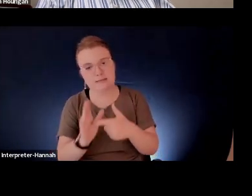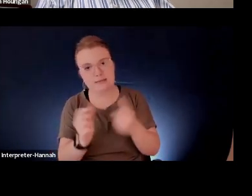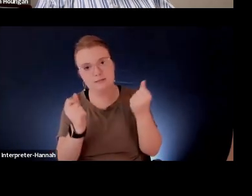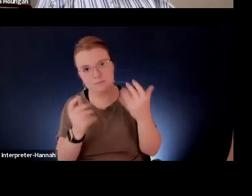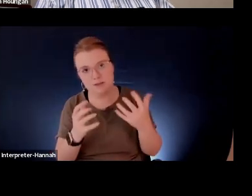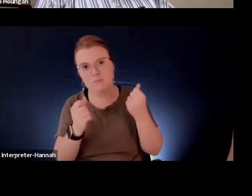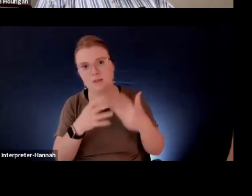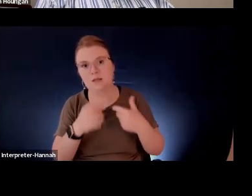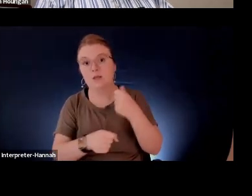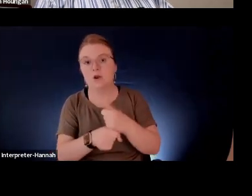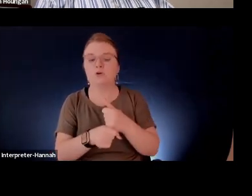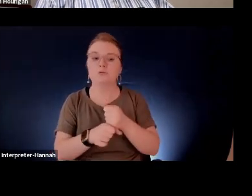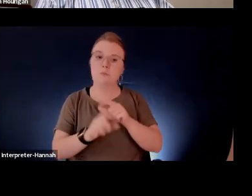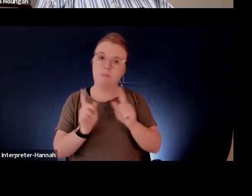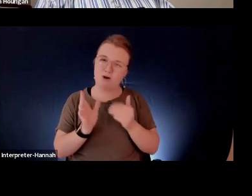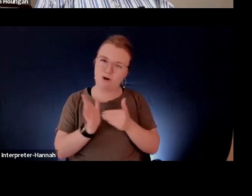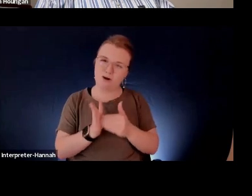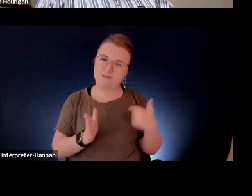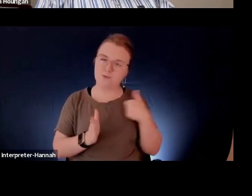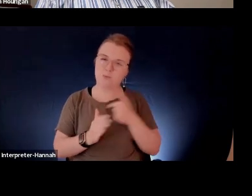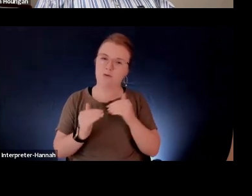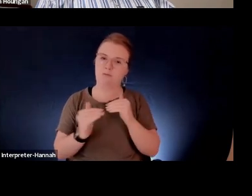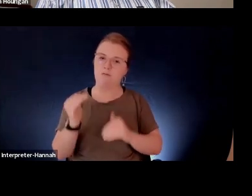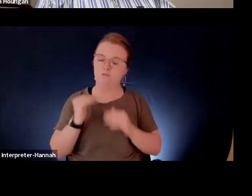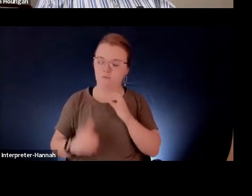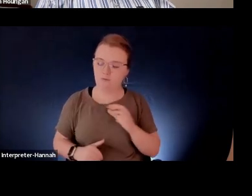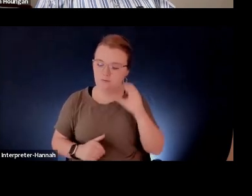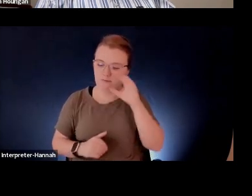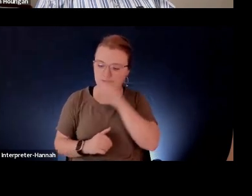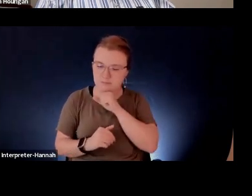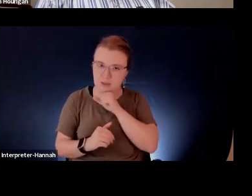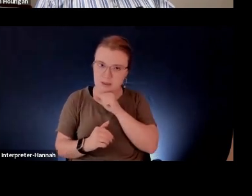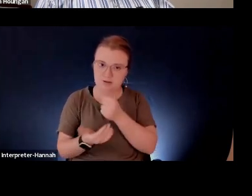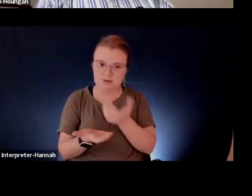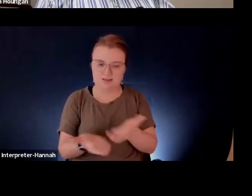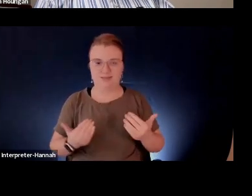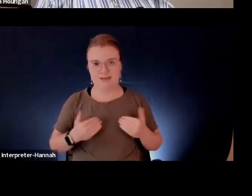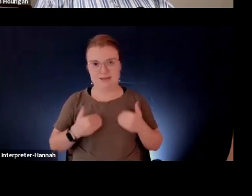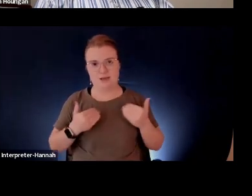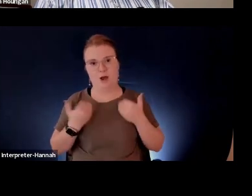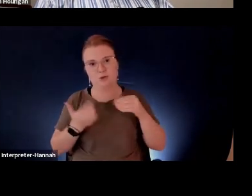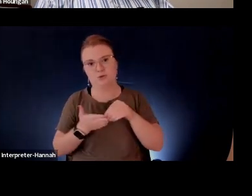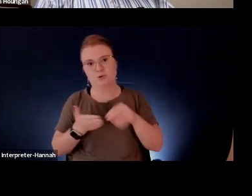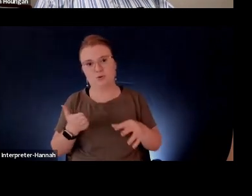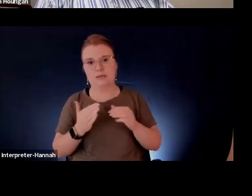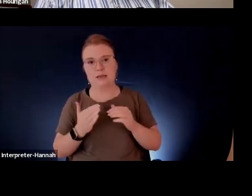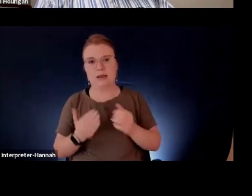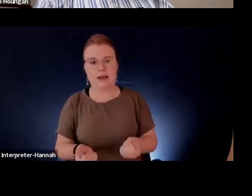that we underestimate younger students in how much they think about their own progress.